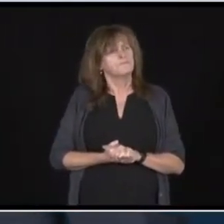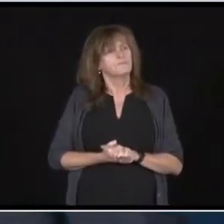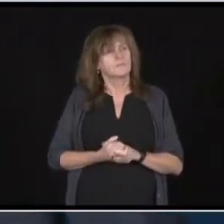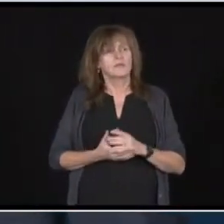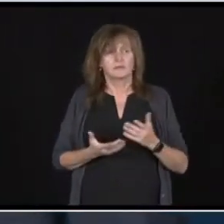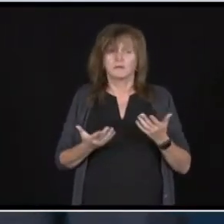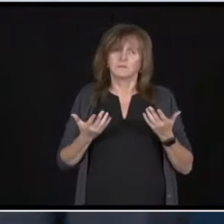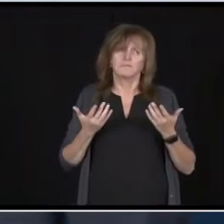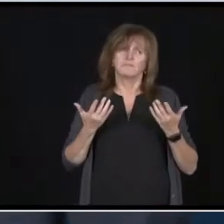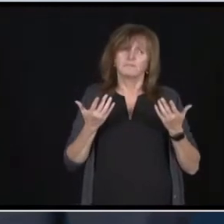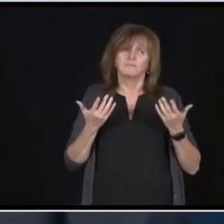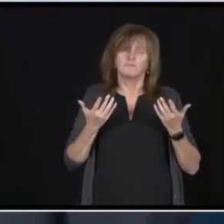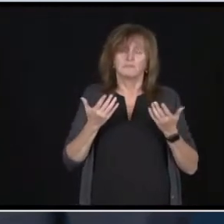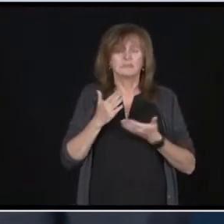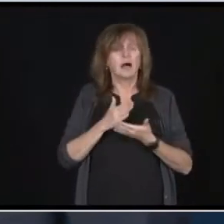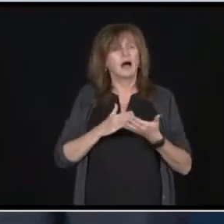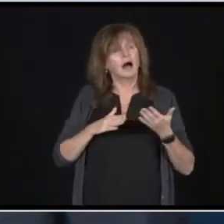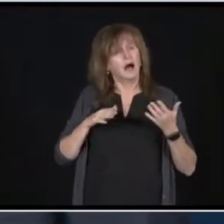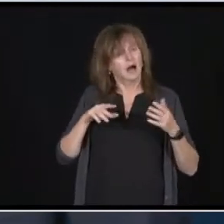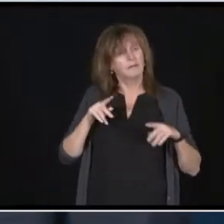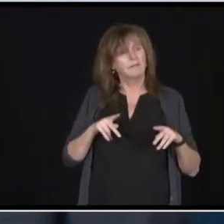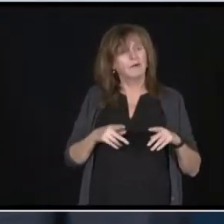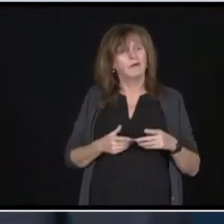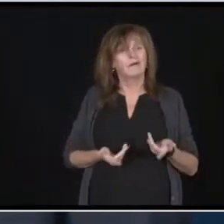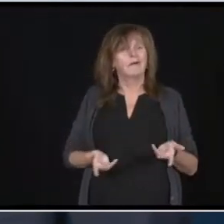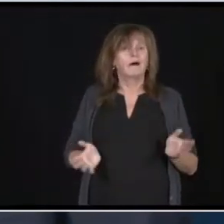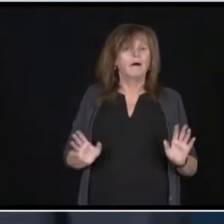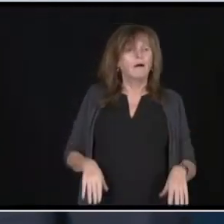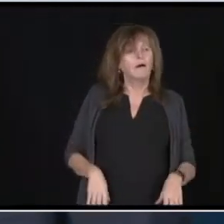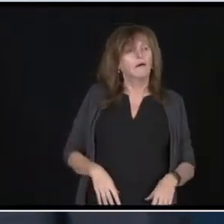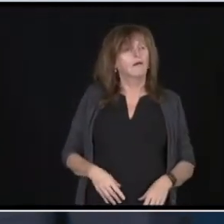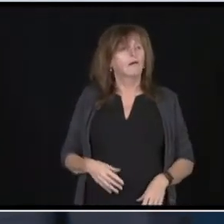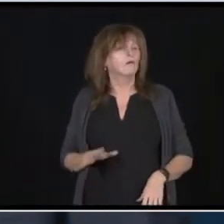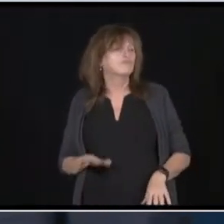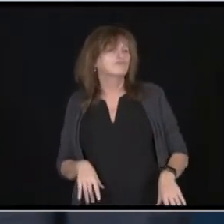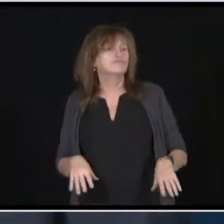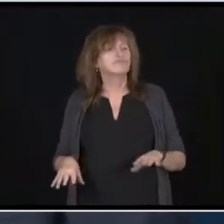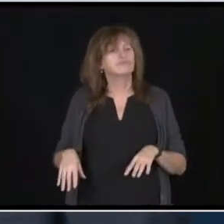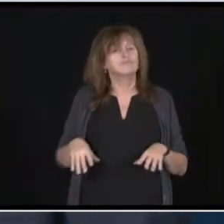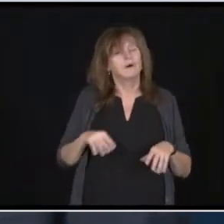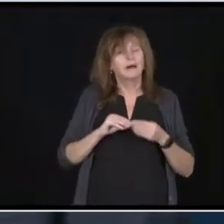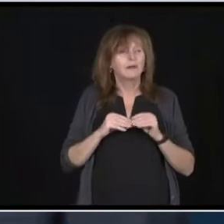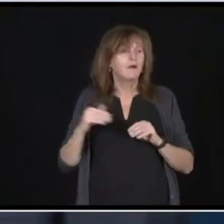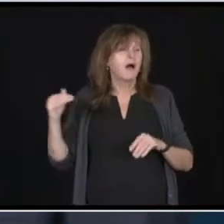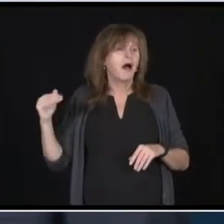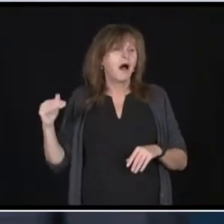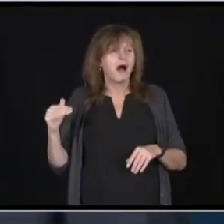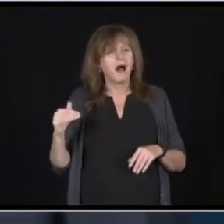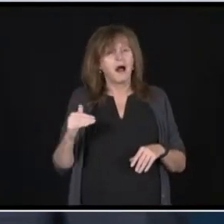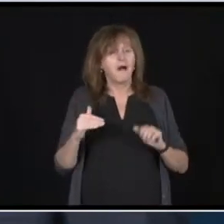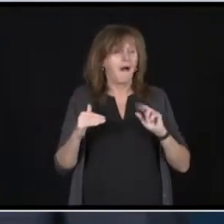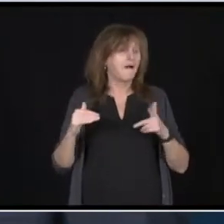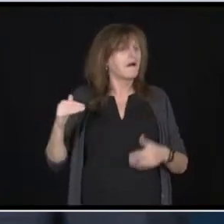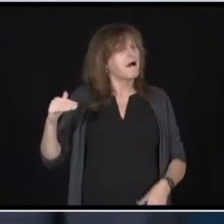And that will resolve a lot of issues. I would like to pass it over to the Minister of Health.